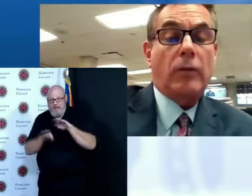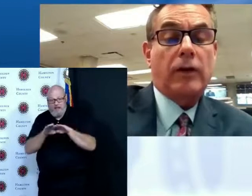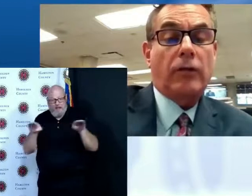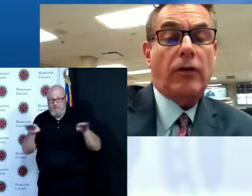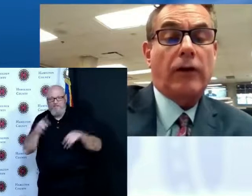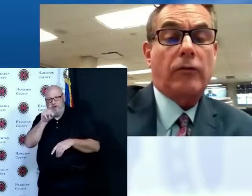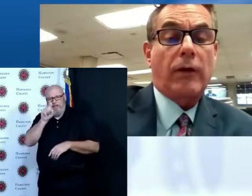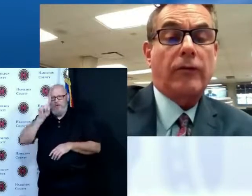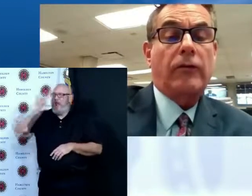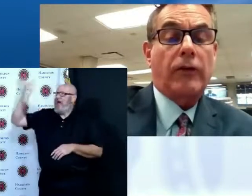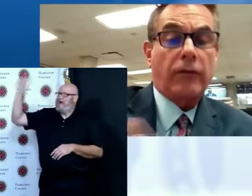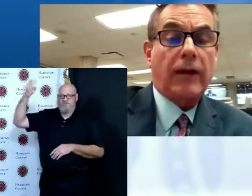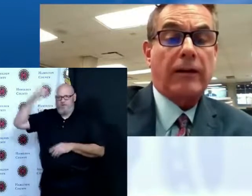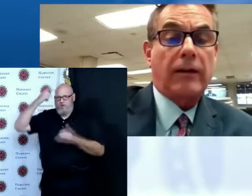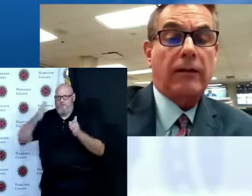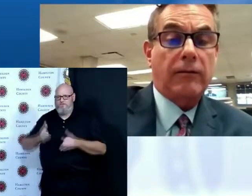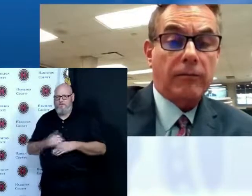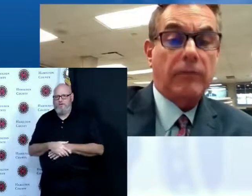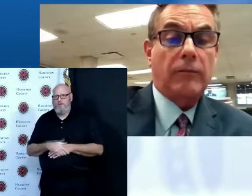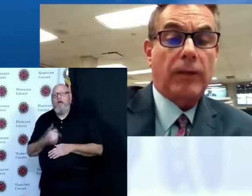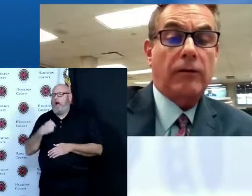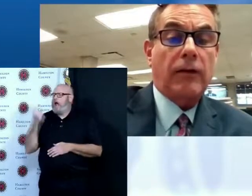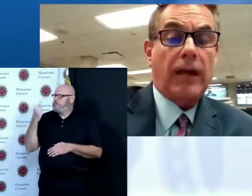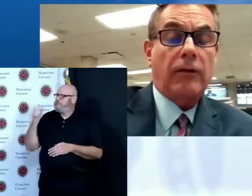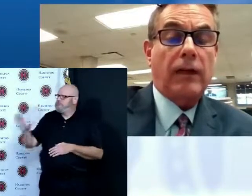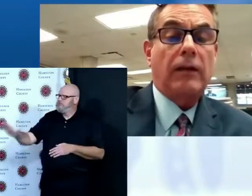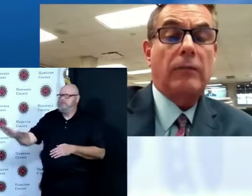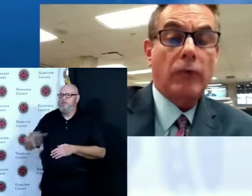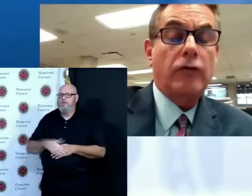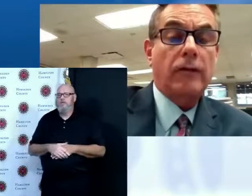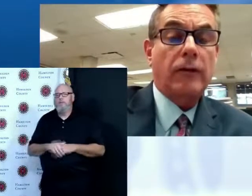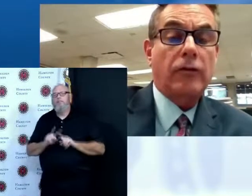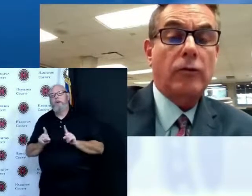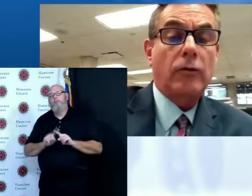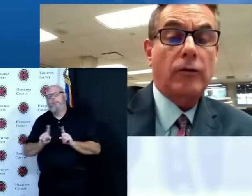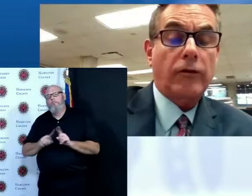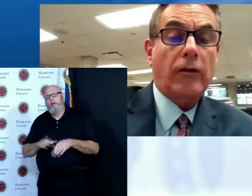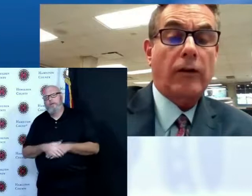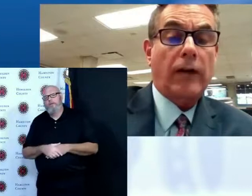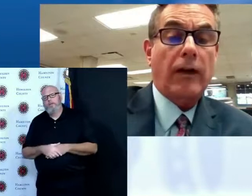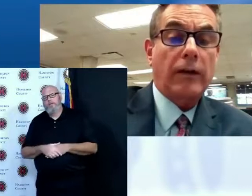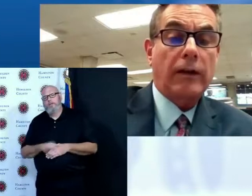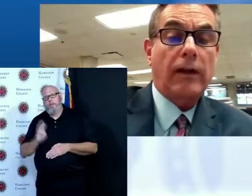are your thoughts in reference to the fact that butler county most of its schools are now in line